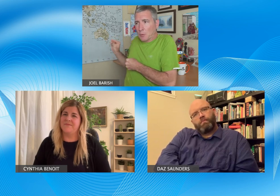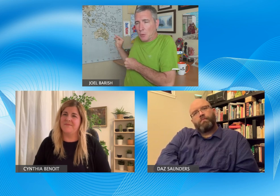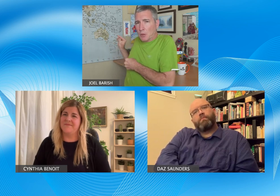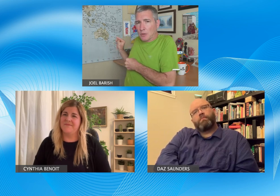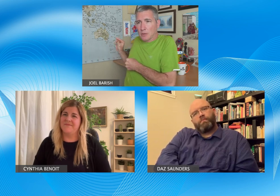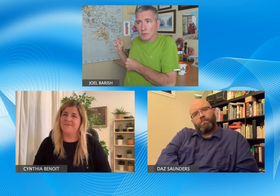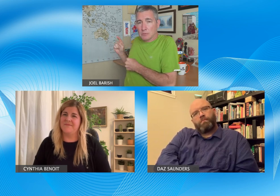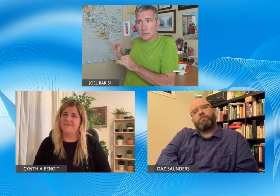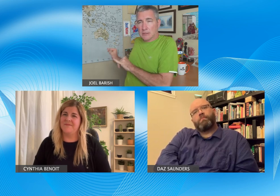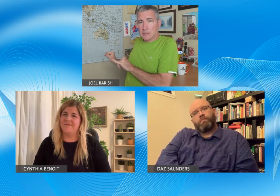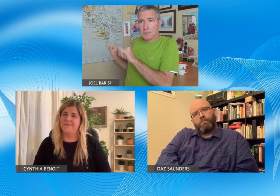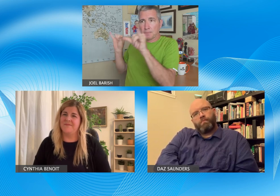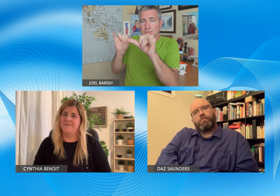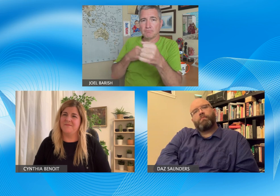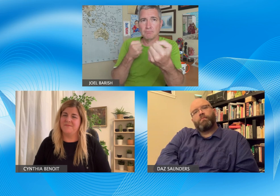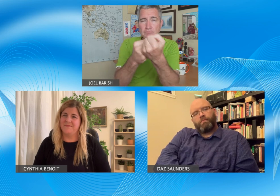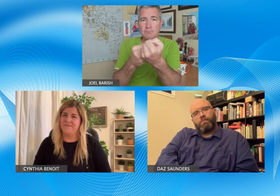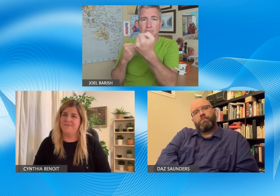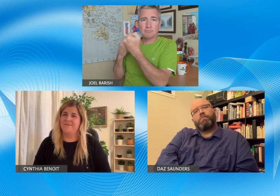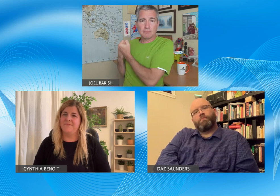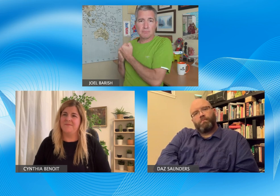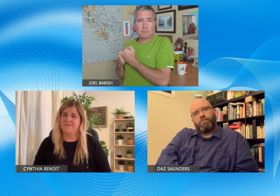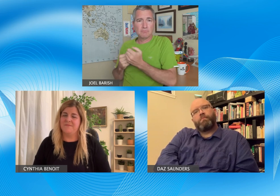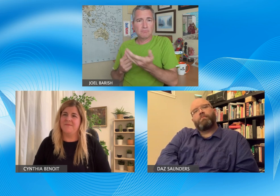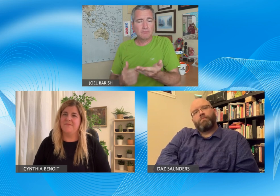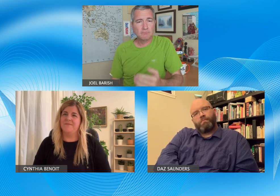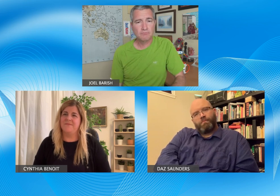How can support be received from each other?